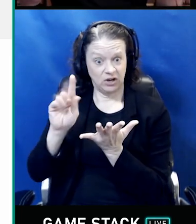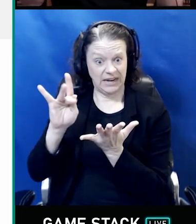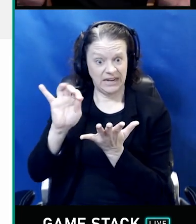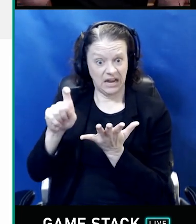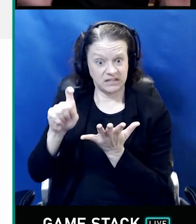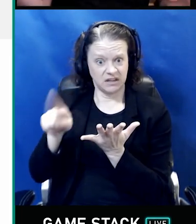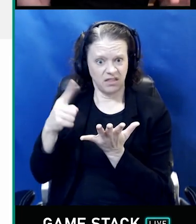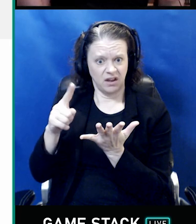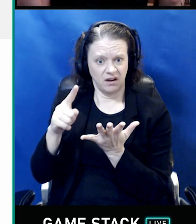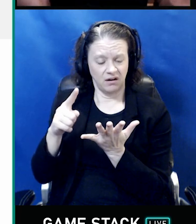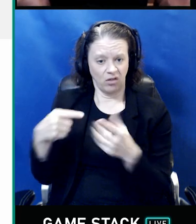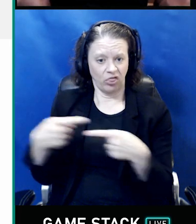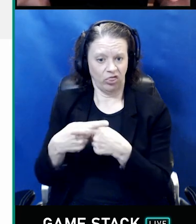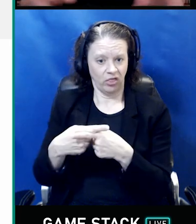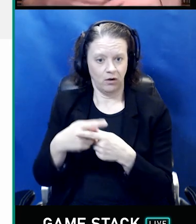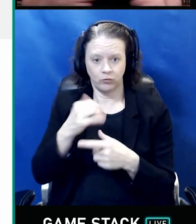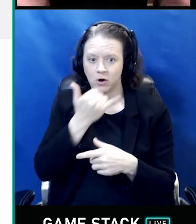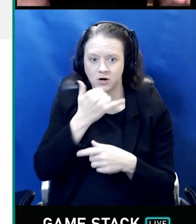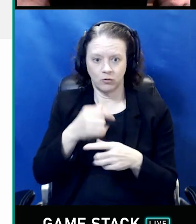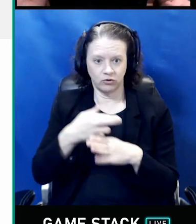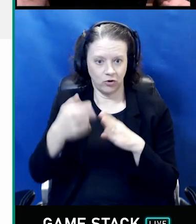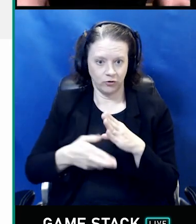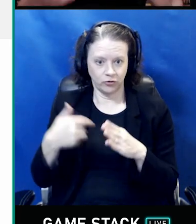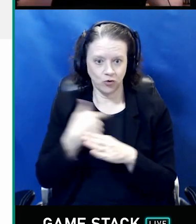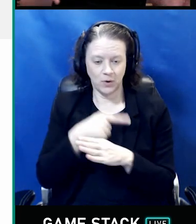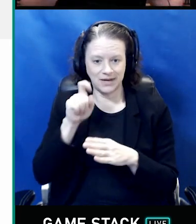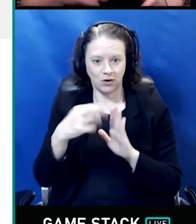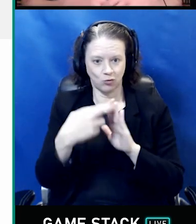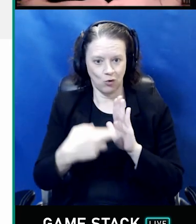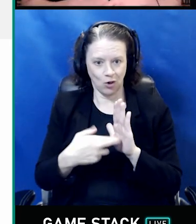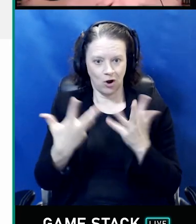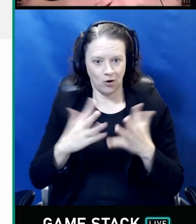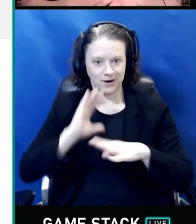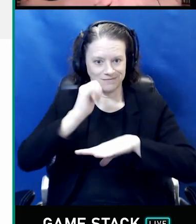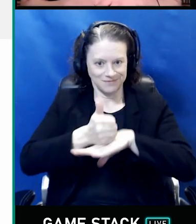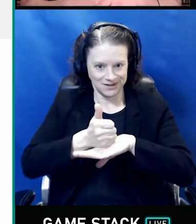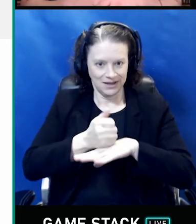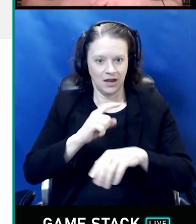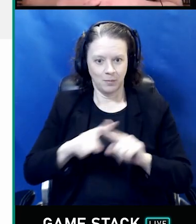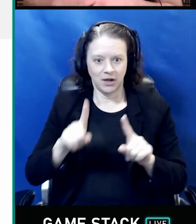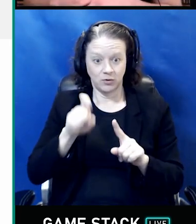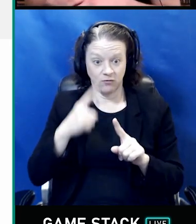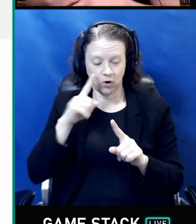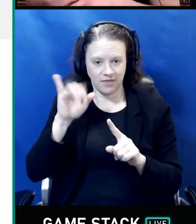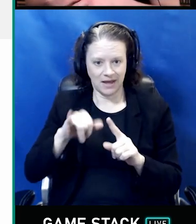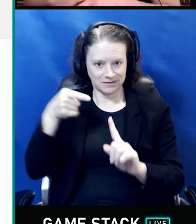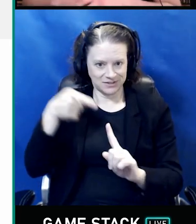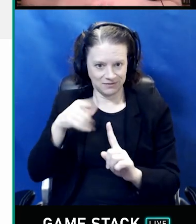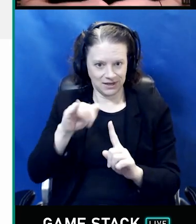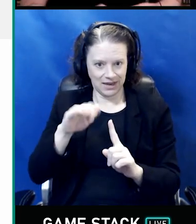is why we need an intrinsic that is already existing. But you're going to need it for this case if you want to index into this array,